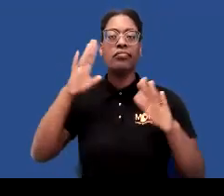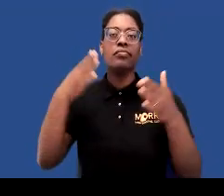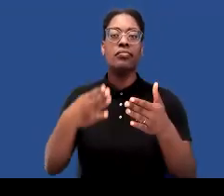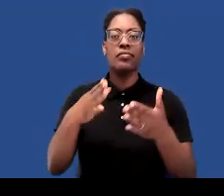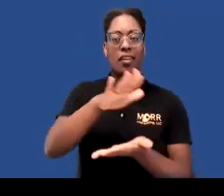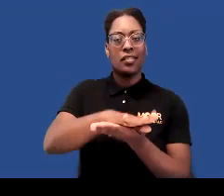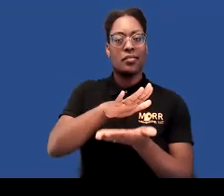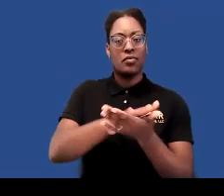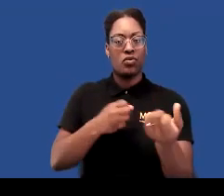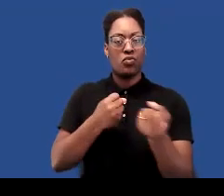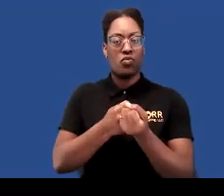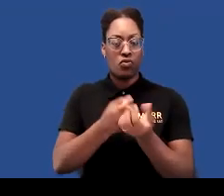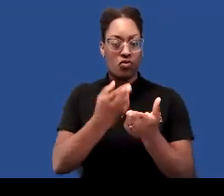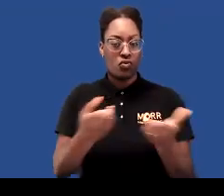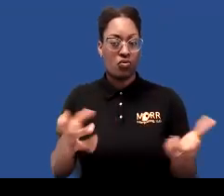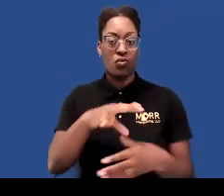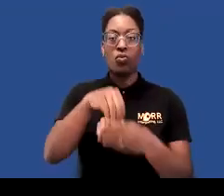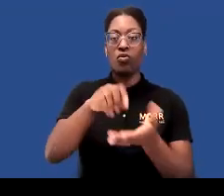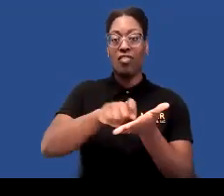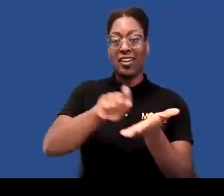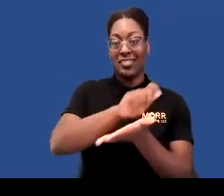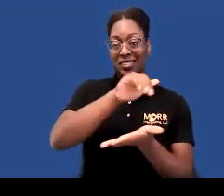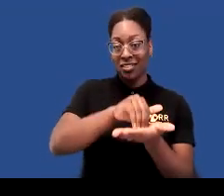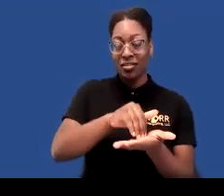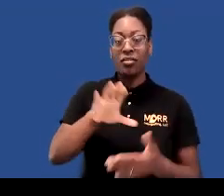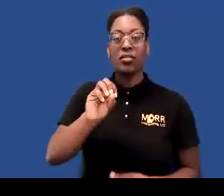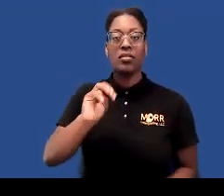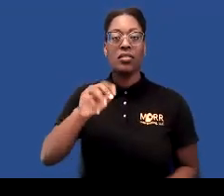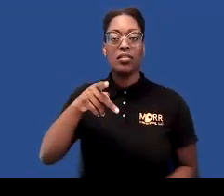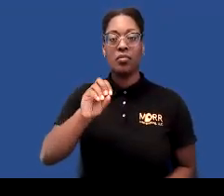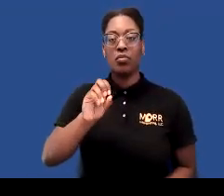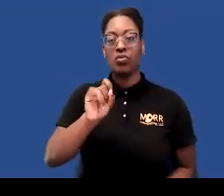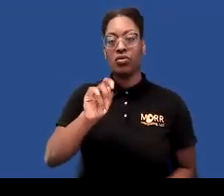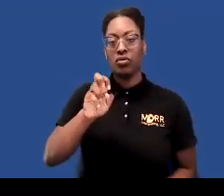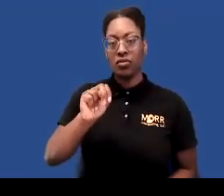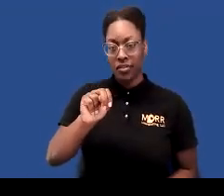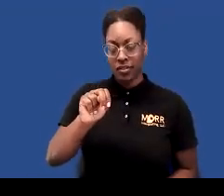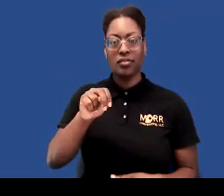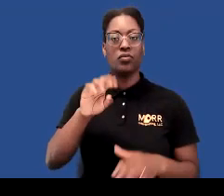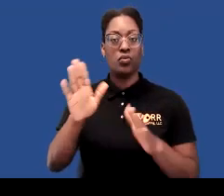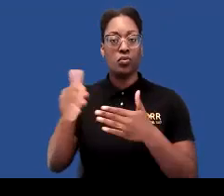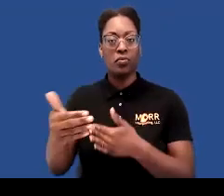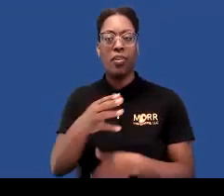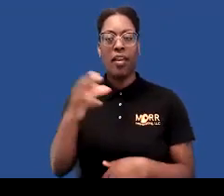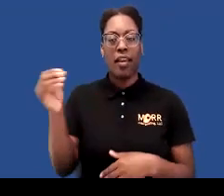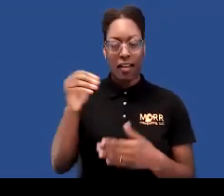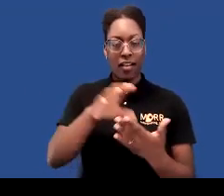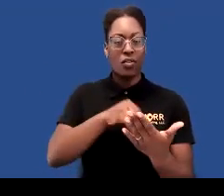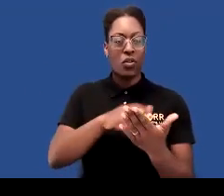including writing centers, the composition classroom, student success centers, and learning commons. And that experience also spans